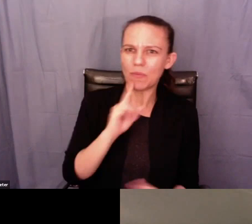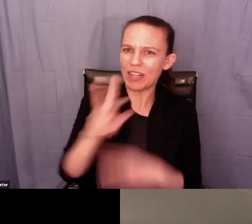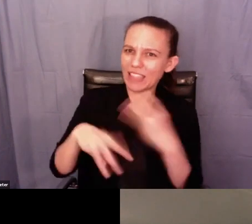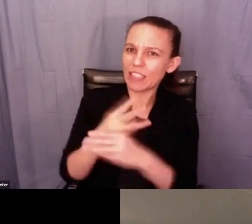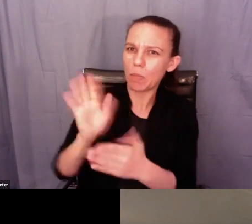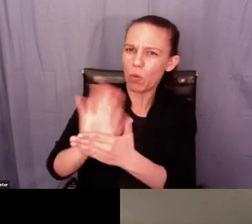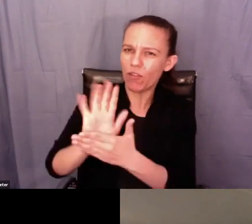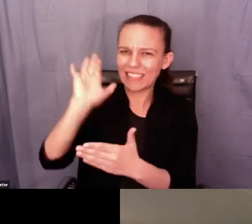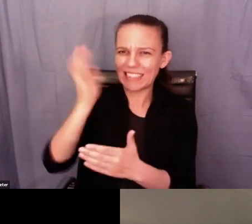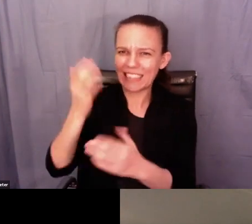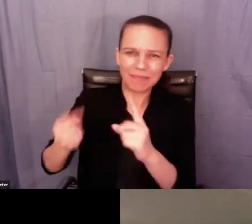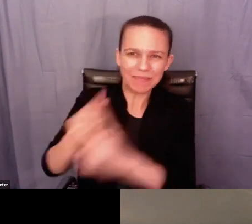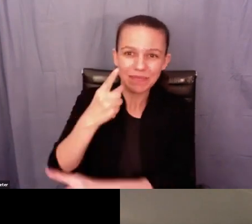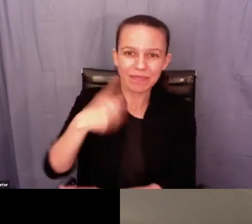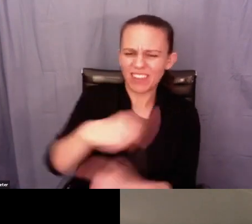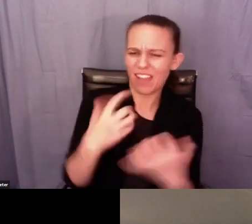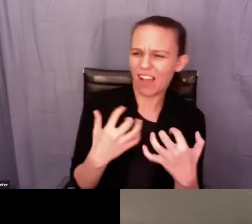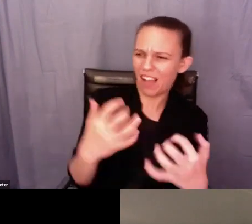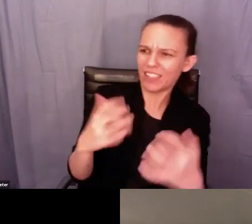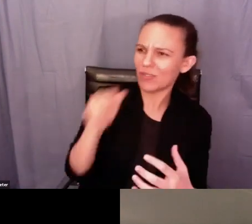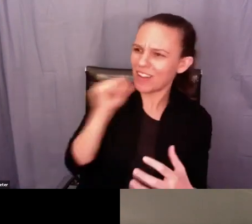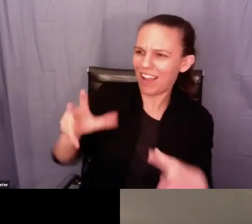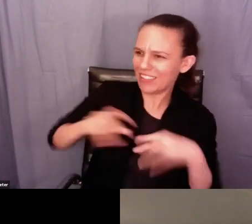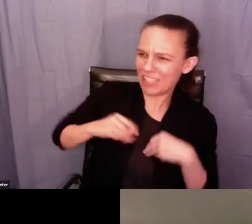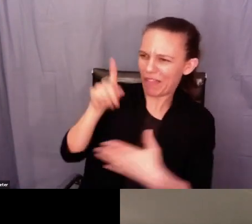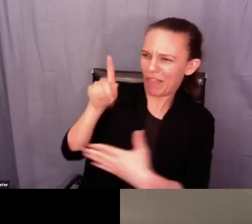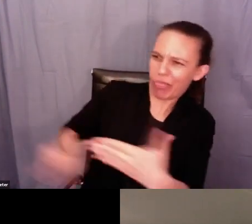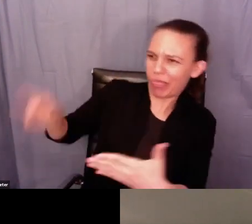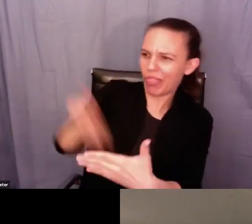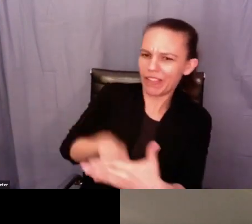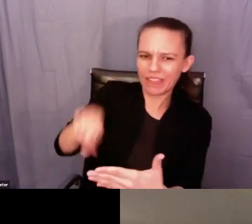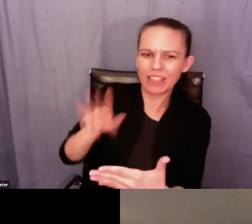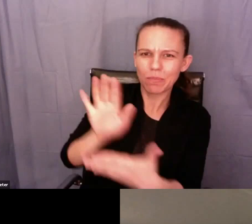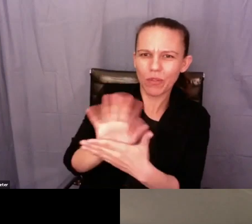would just be hugely critical of these movie you know conversations and dialogues